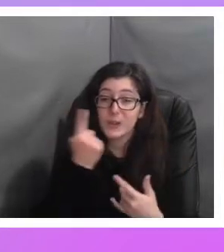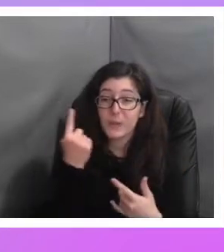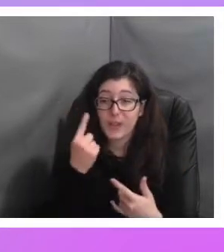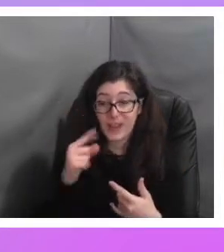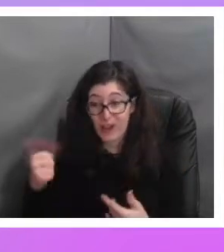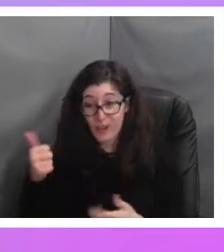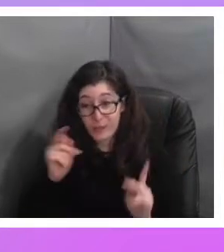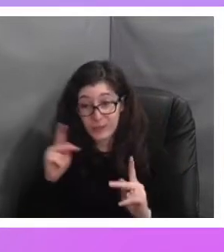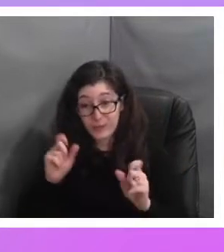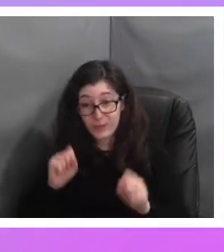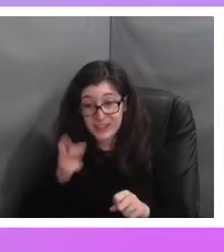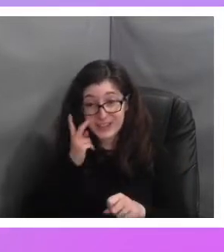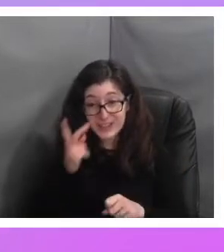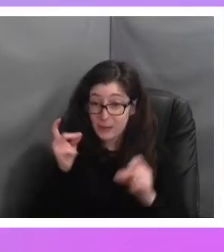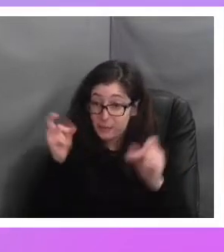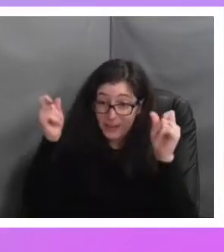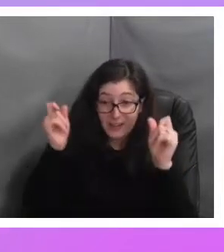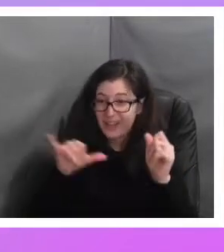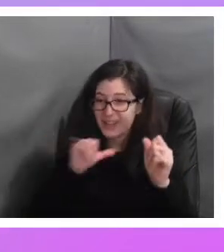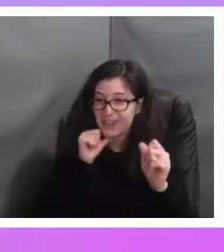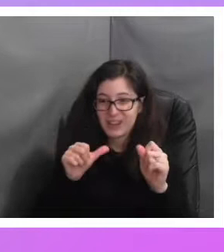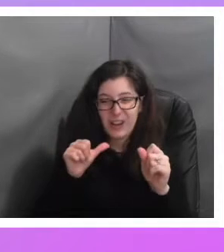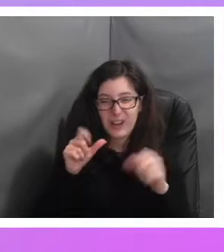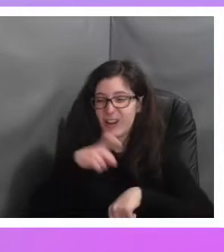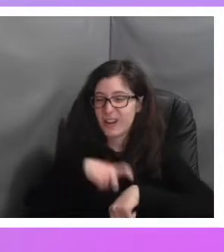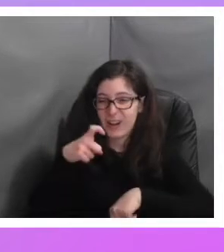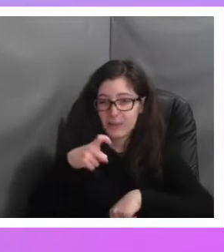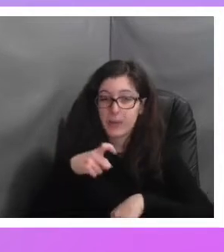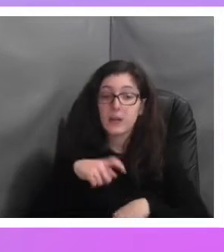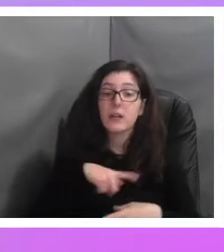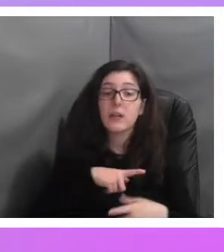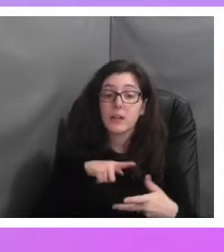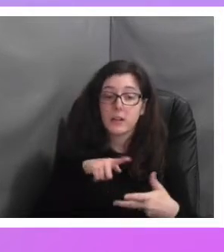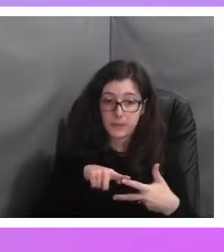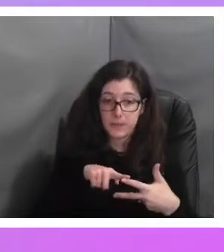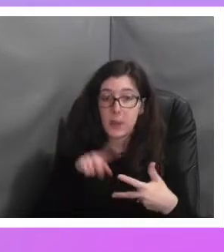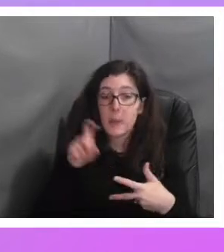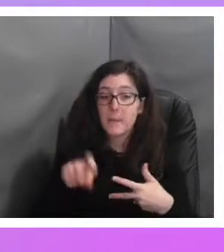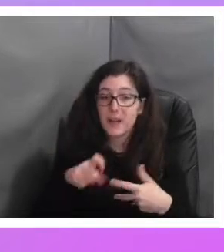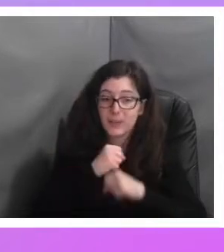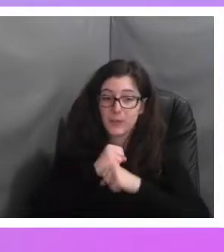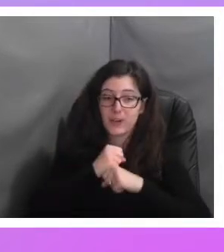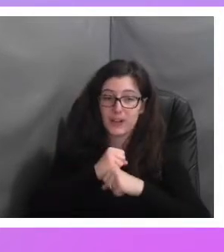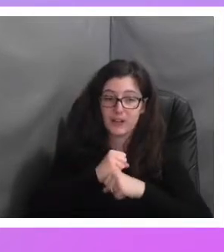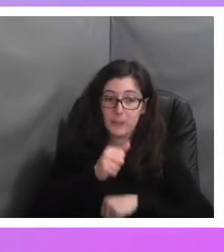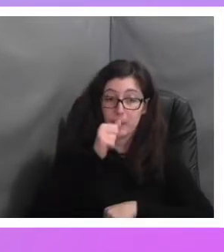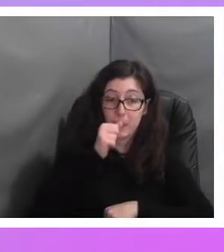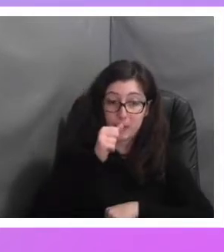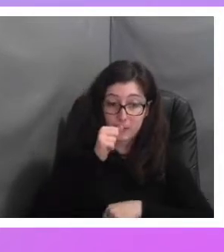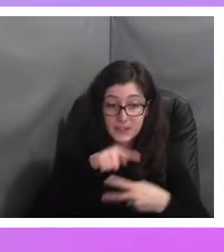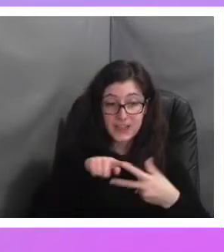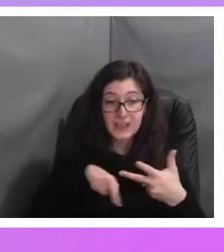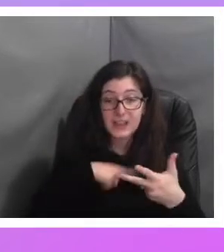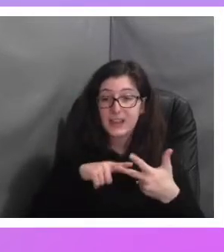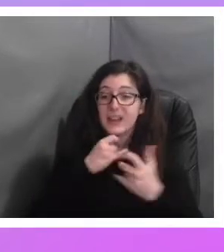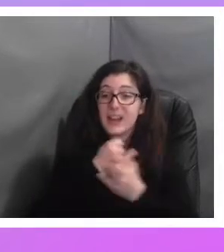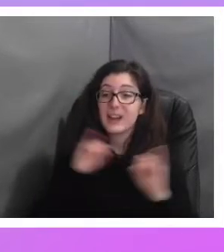It also has to protect the privacy and independence of the individual with a disability, so oftentimes companies will say,